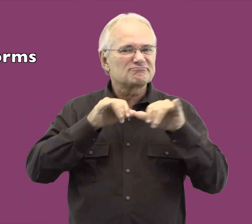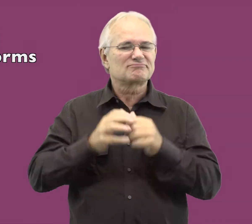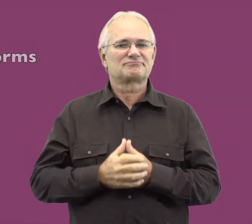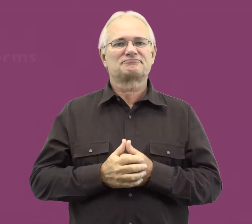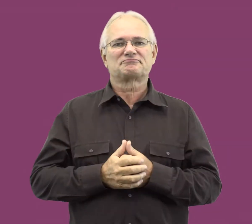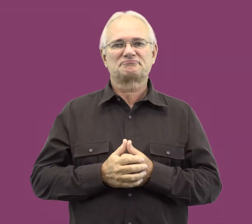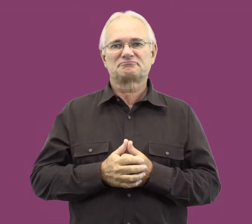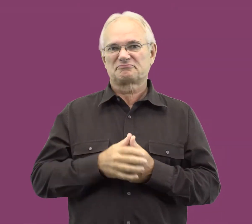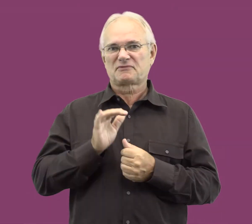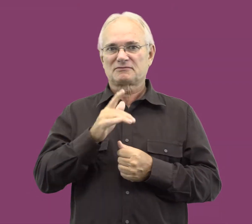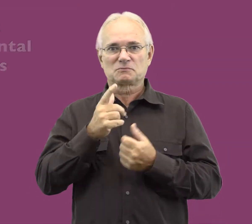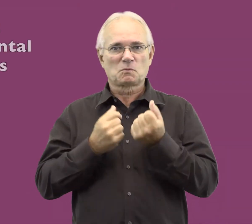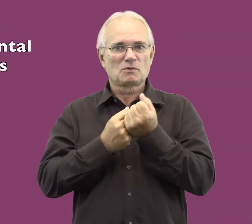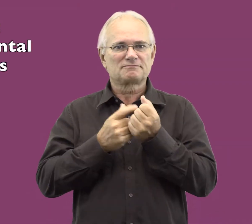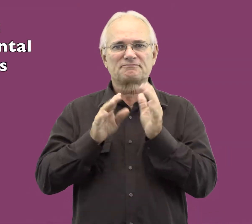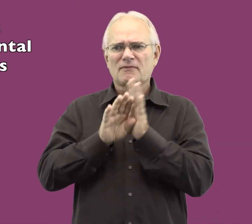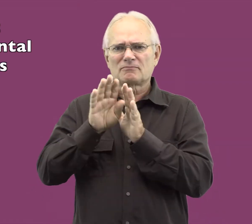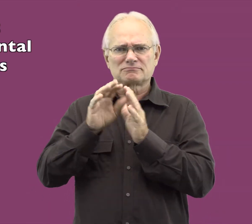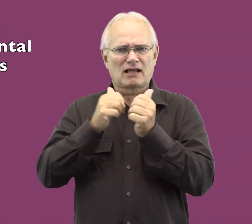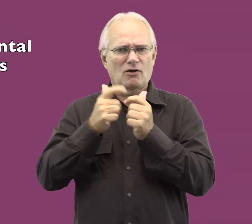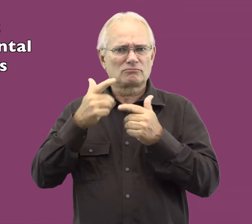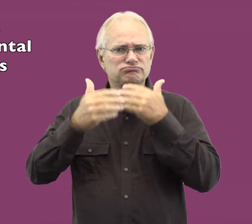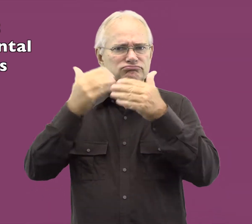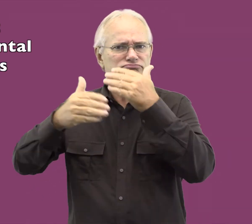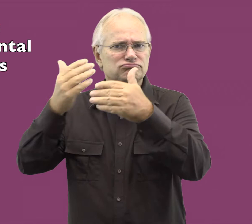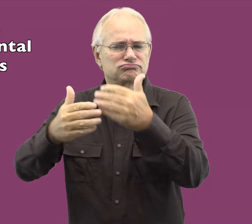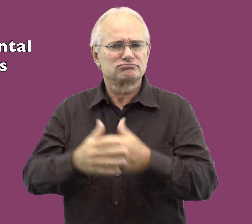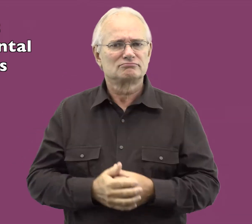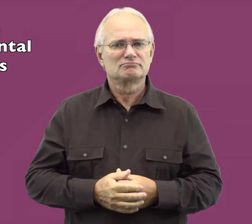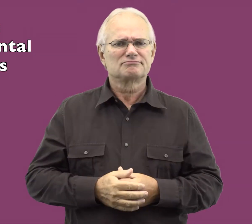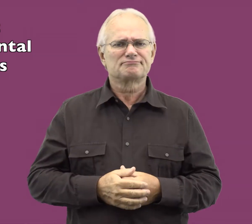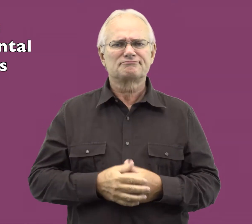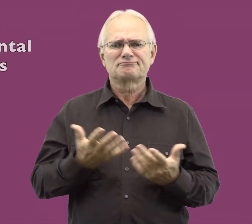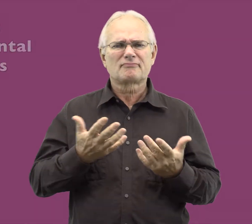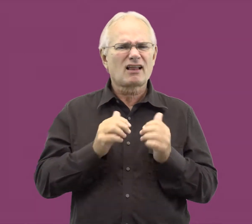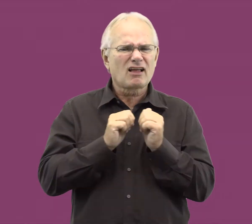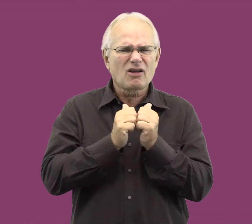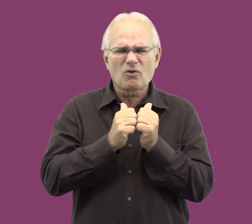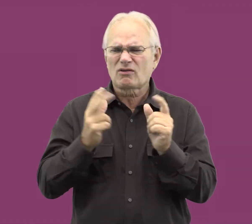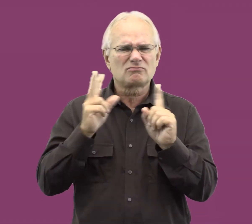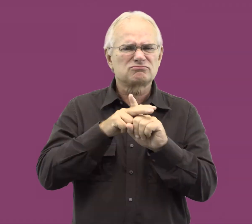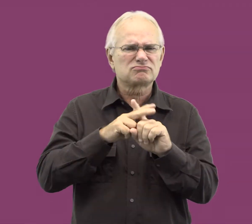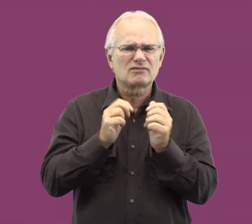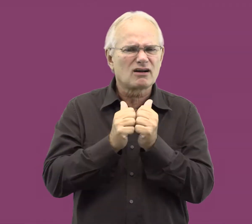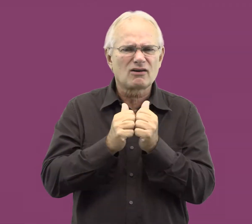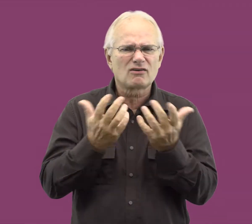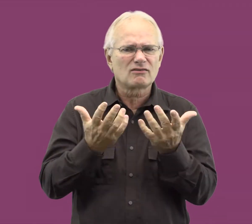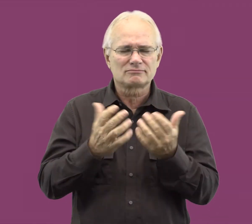it also supports natural developmental processes How can you implement "Eye Gaze and Joint Attention?"